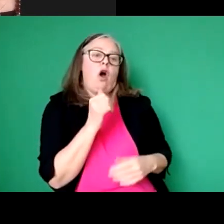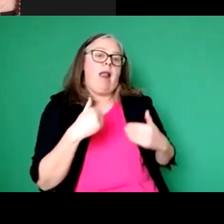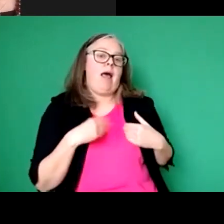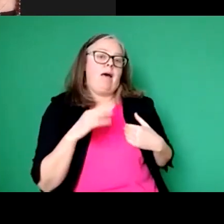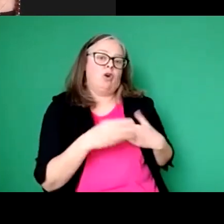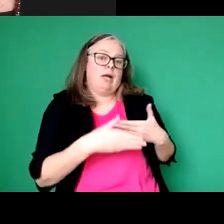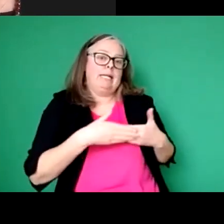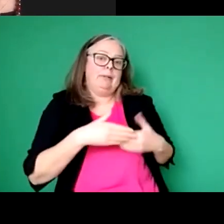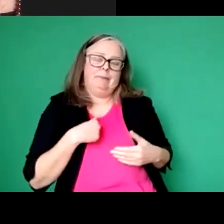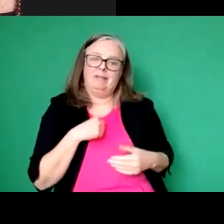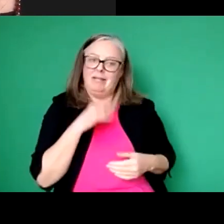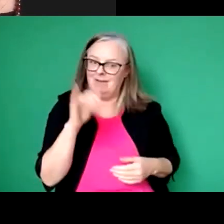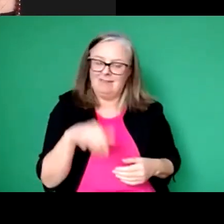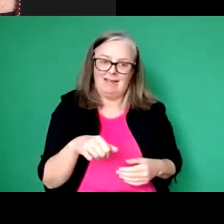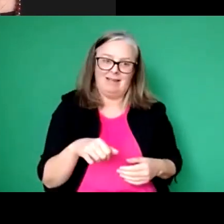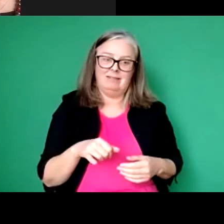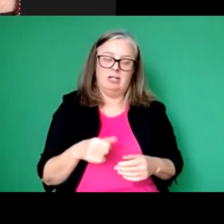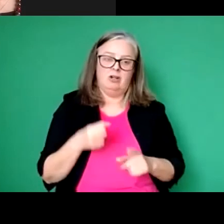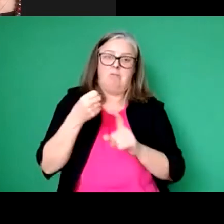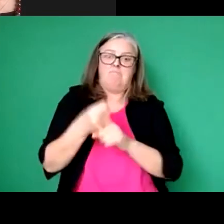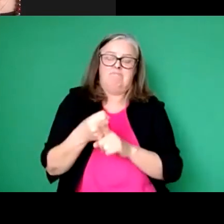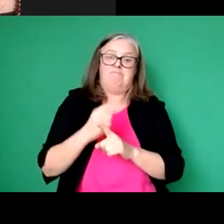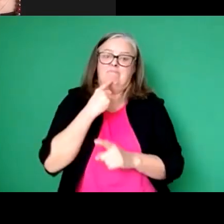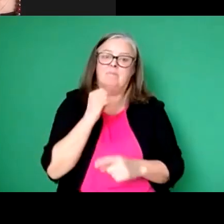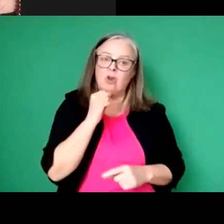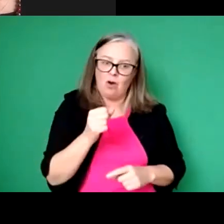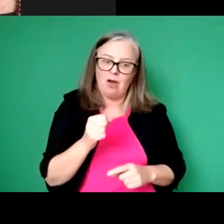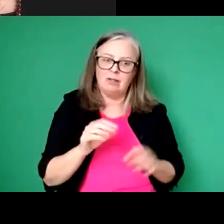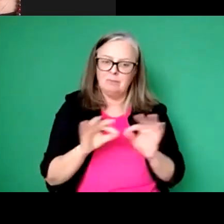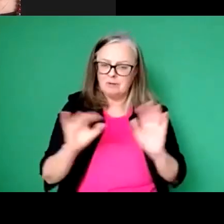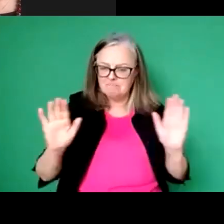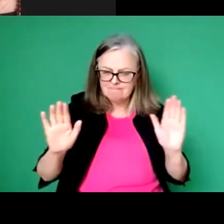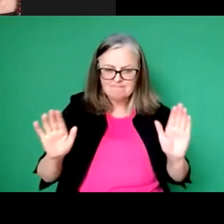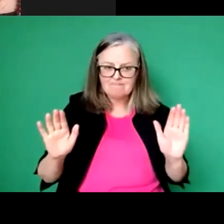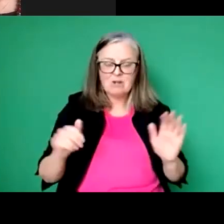it's not really a significant equality issue and then if you do have a true you know competing